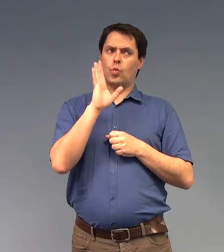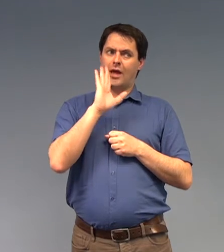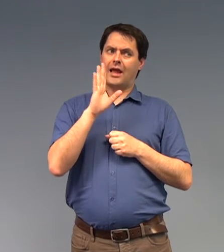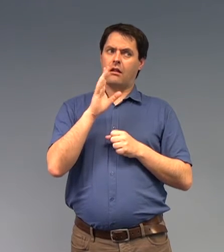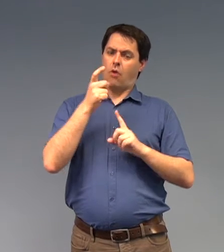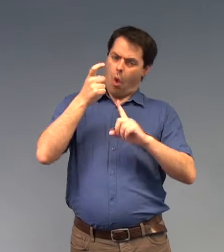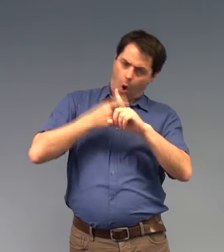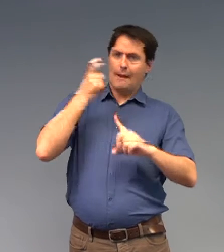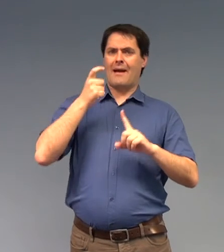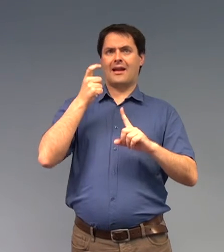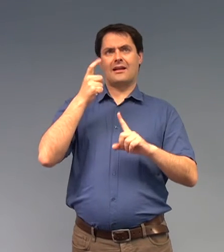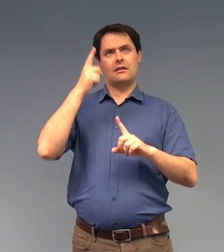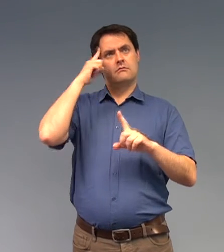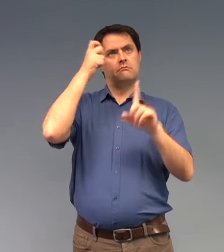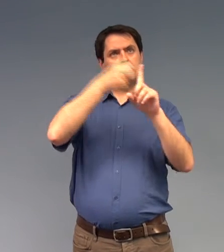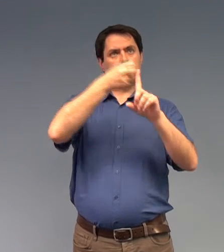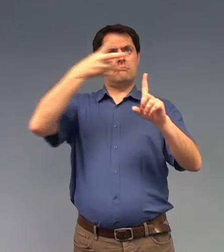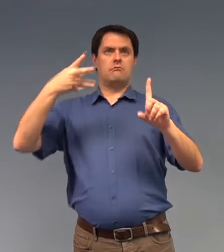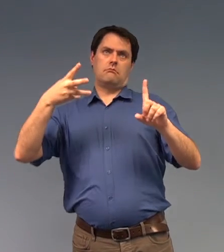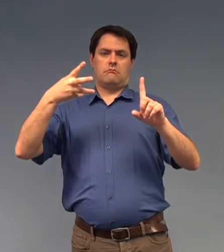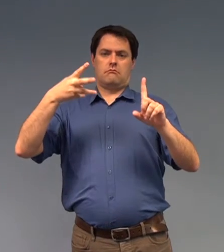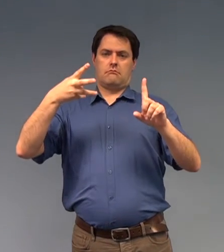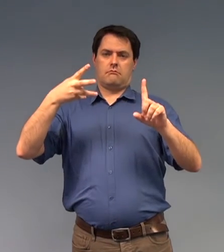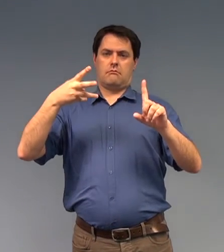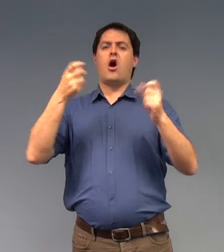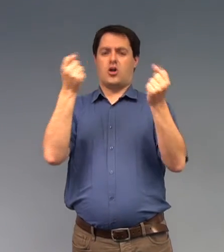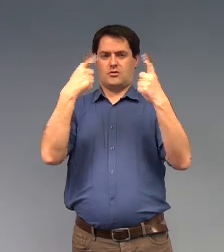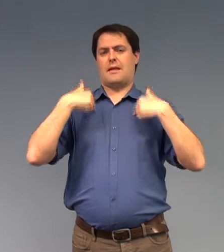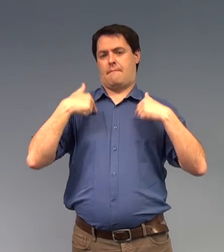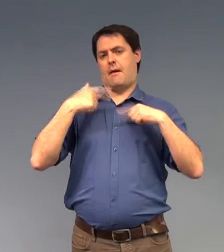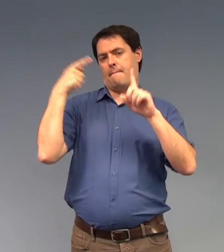and our community values to bear on that.